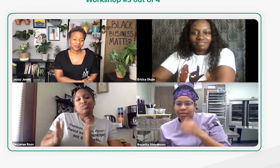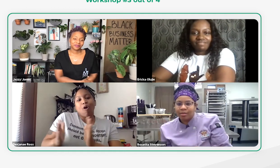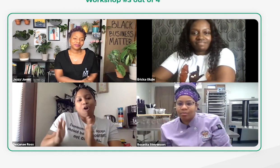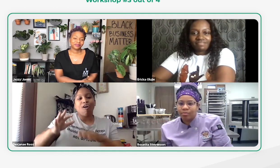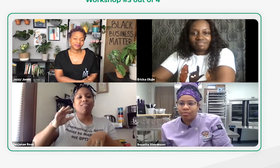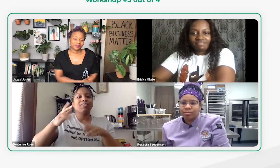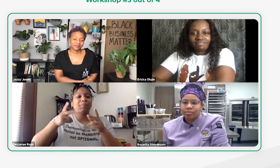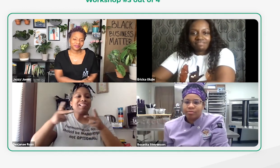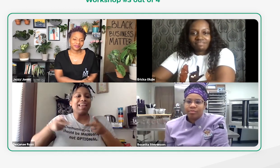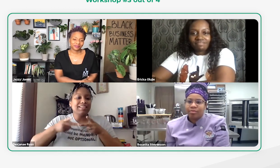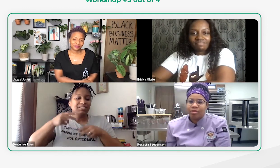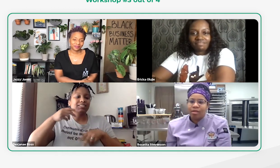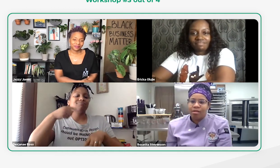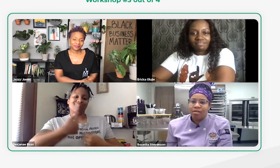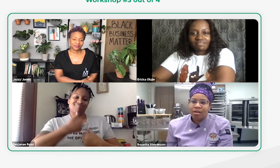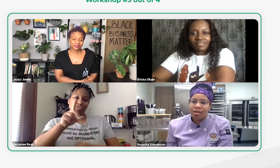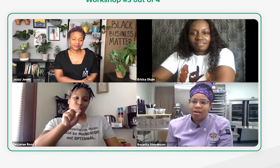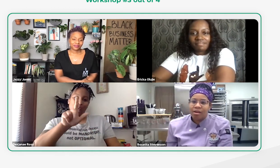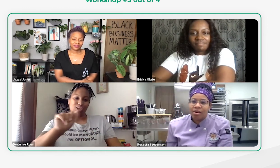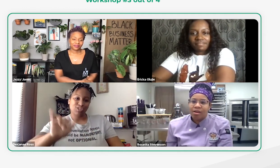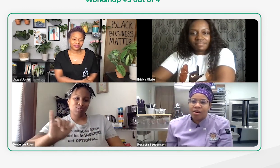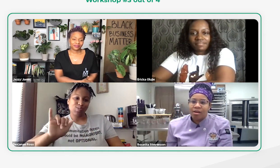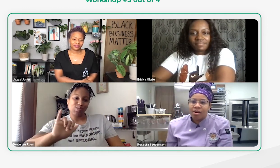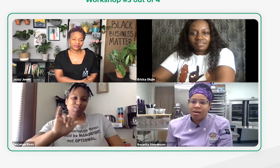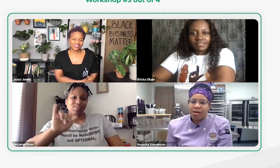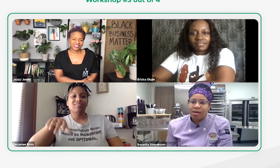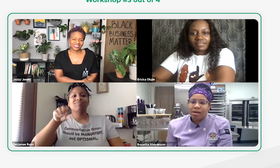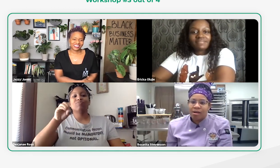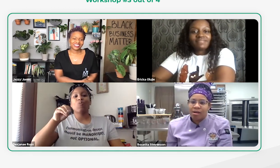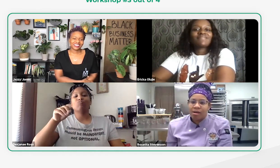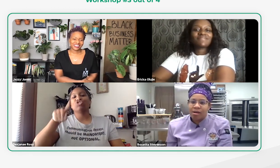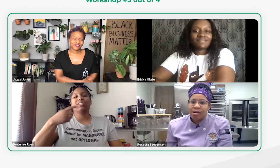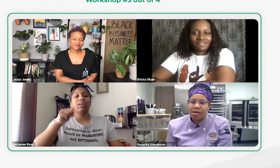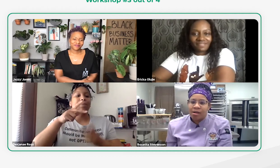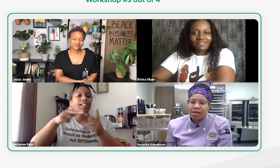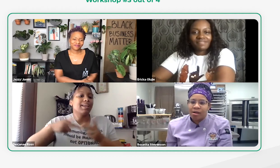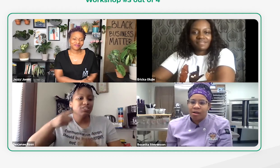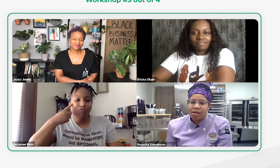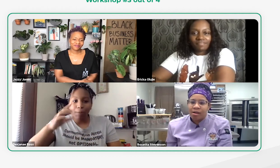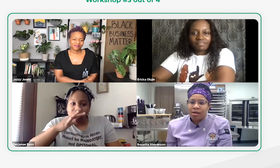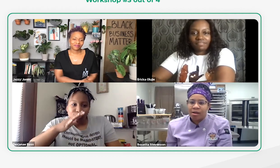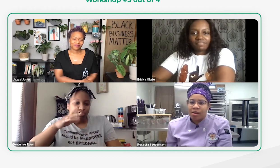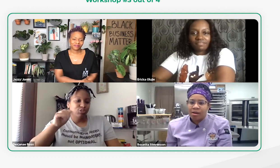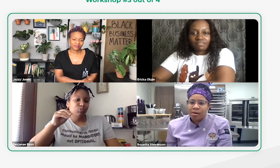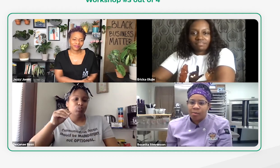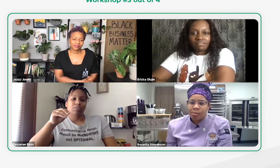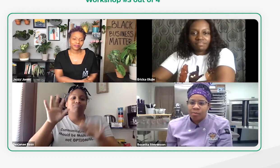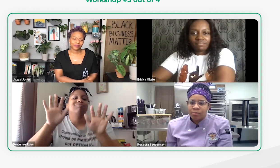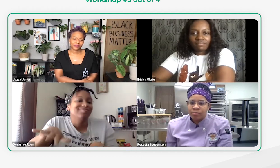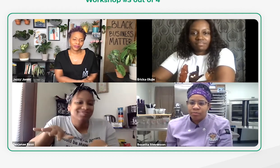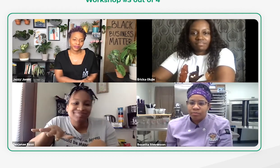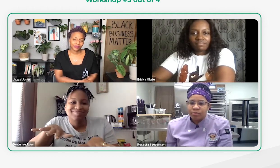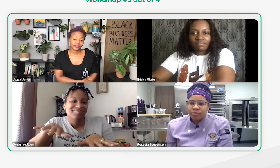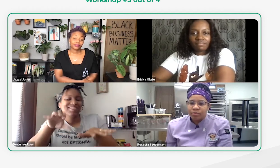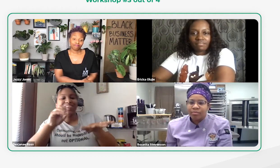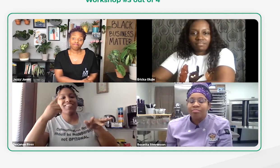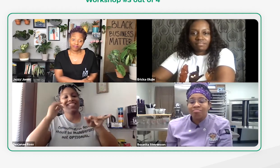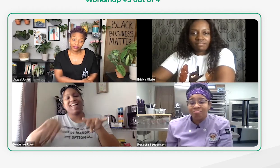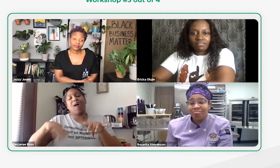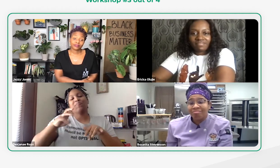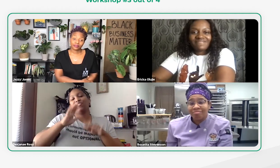as well. I work as that would be a place for moms to come and chill out.